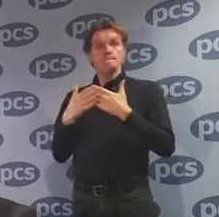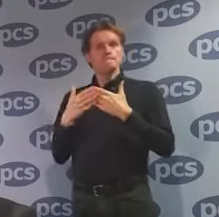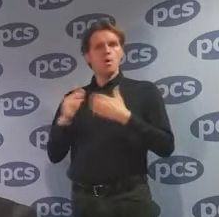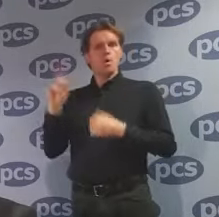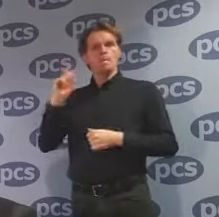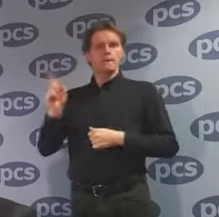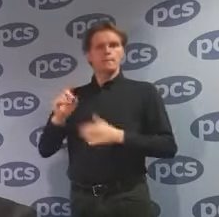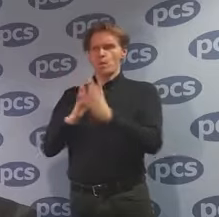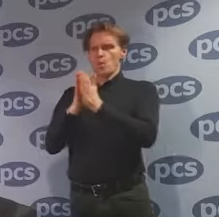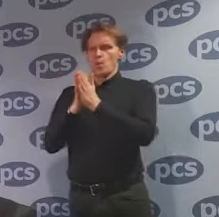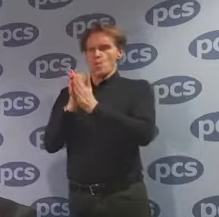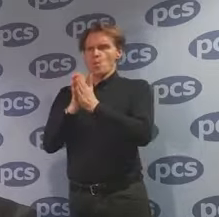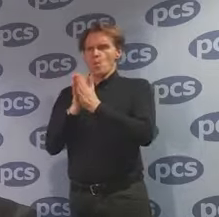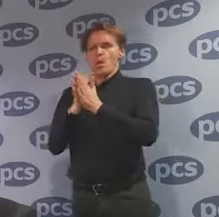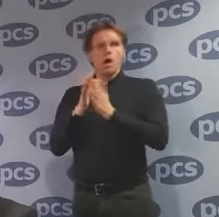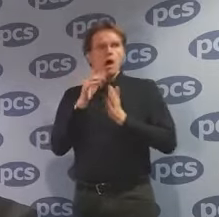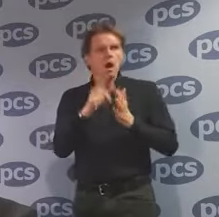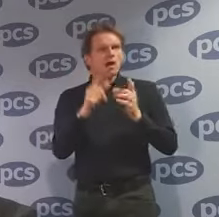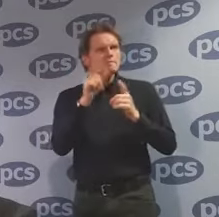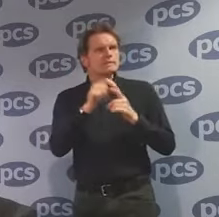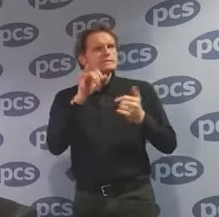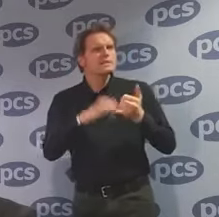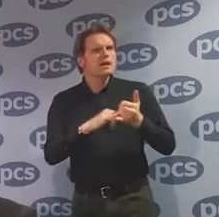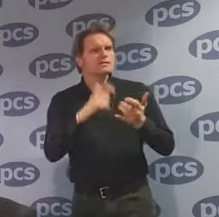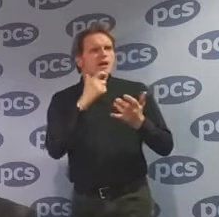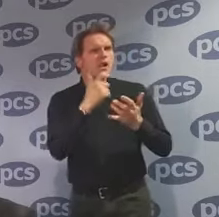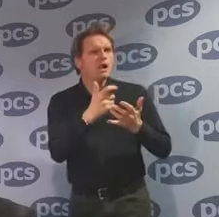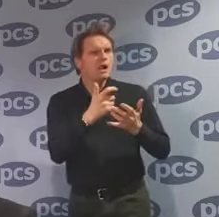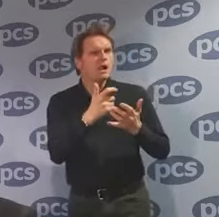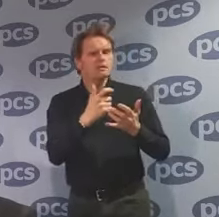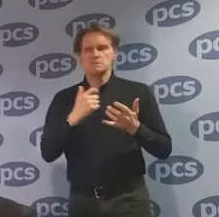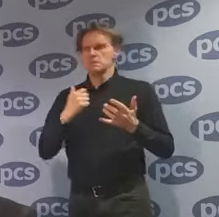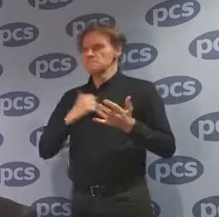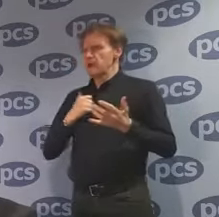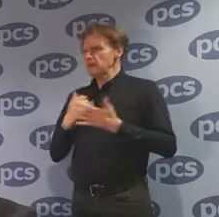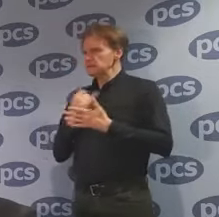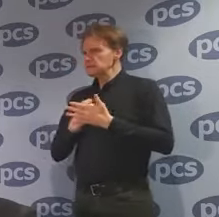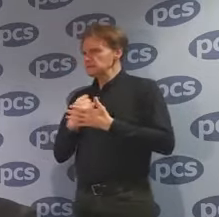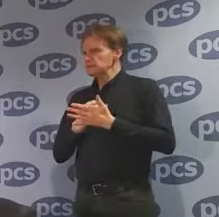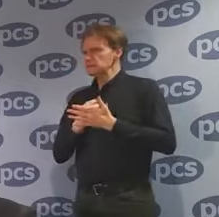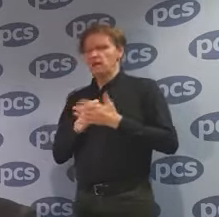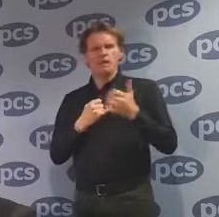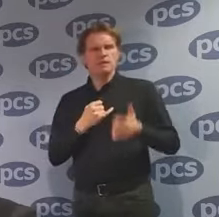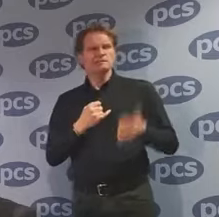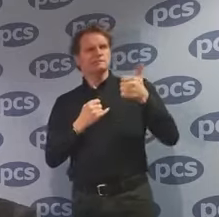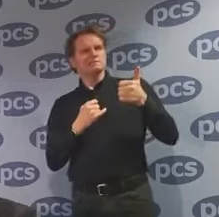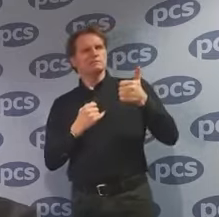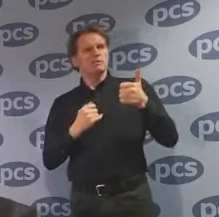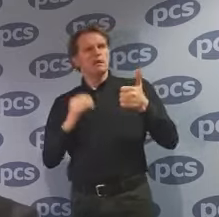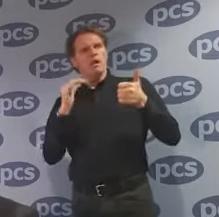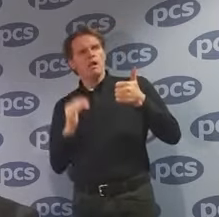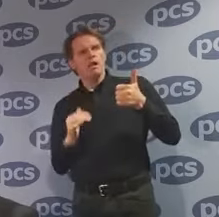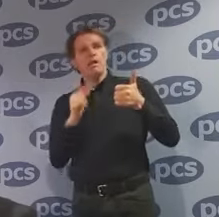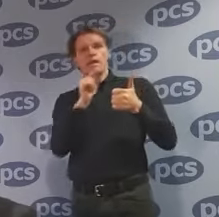who see what we've done and say do you know what my pay in local government is terrible or in the health service and they start raising it within their own